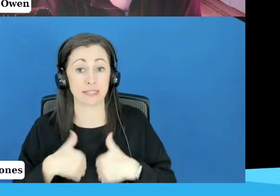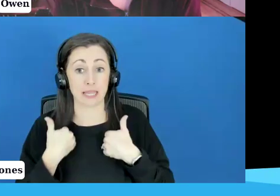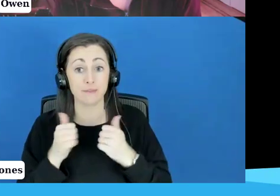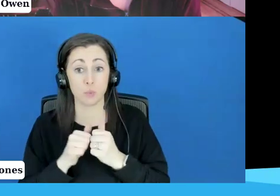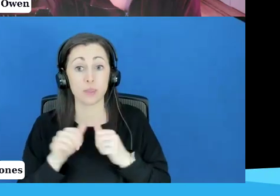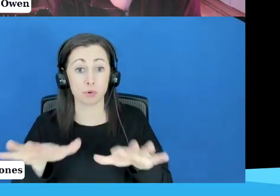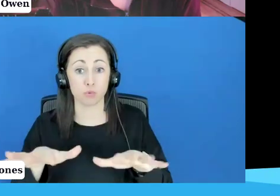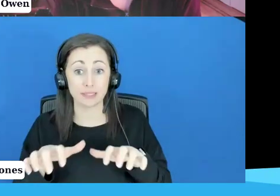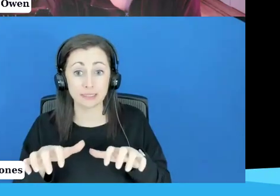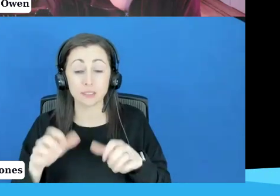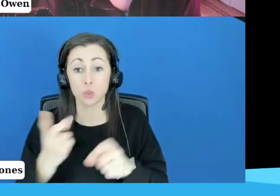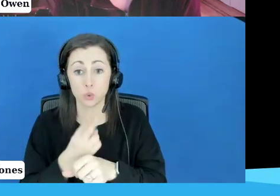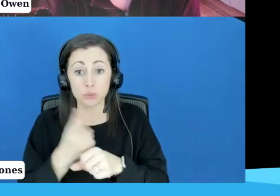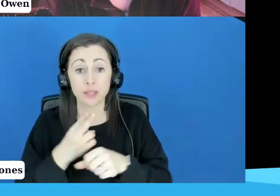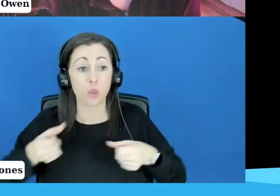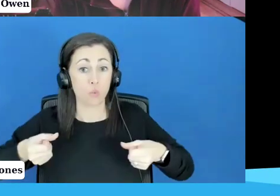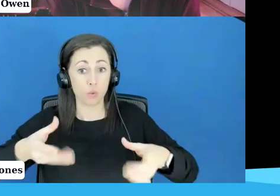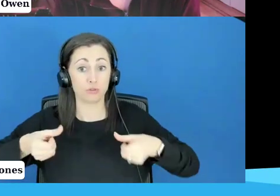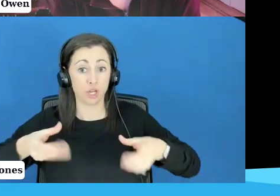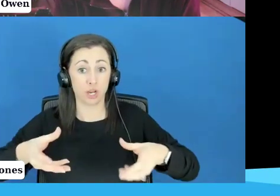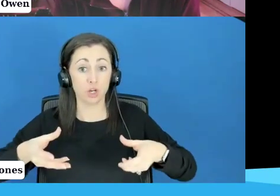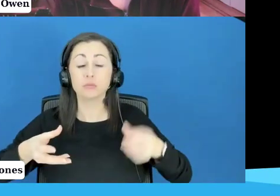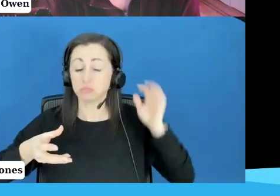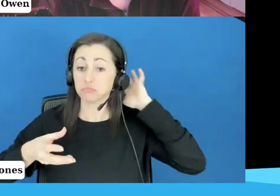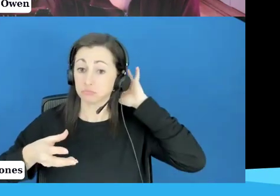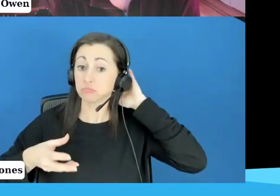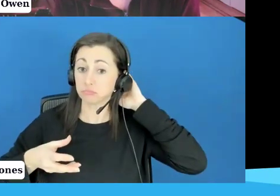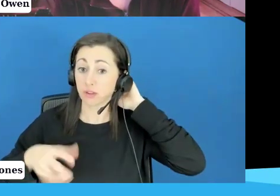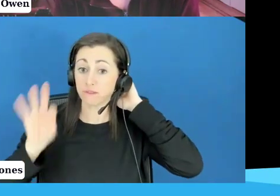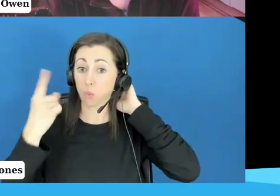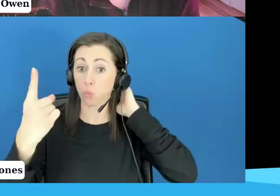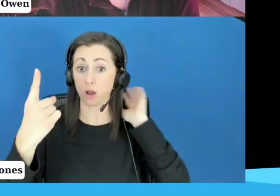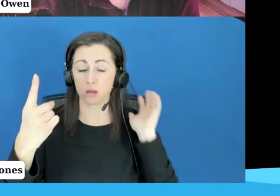that uses a wheelchair, I think that's more than enough.